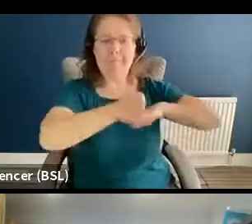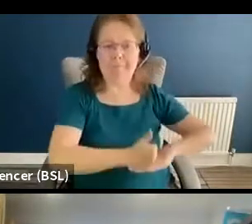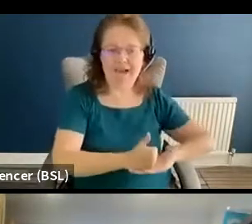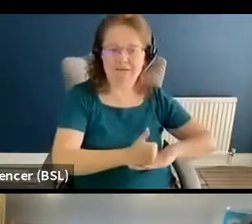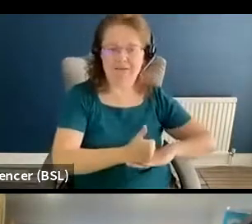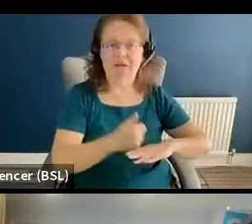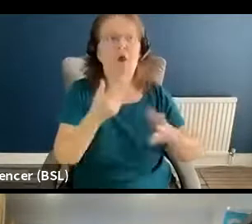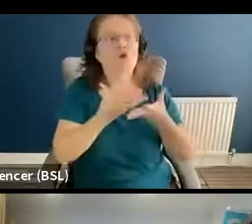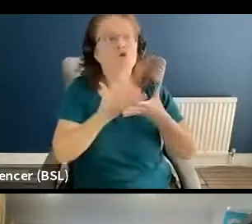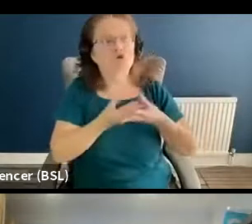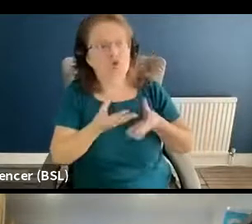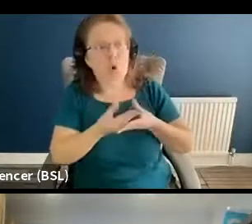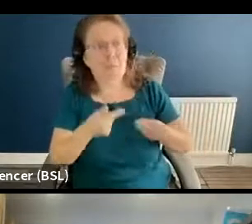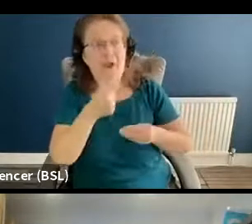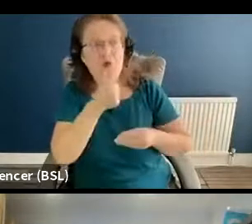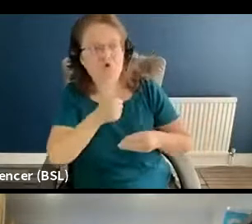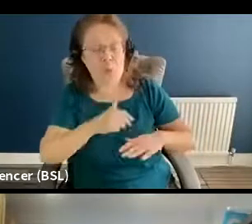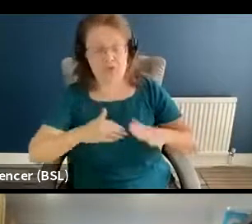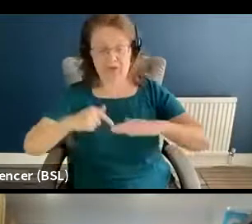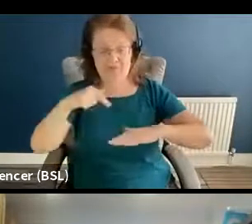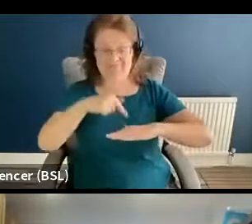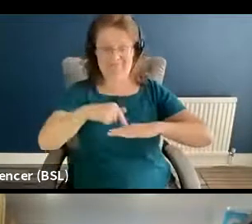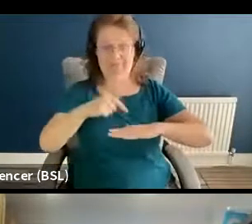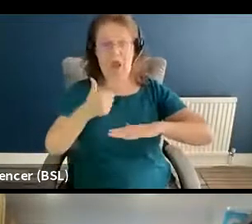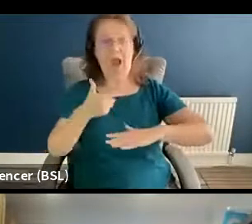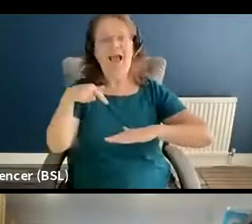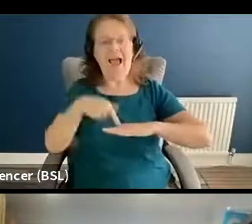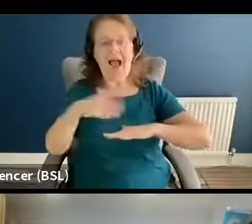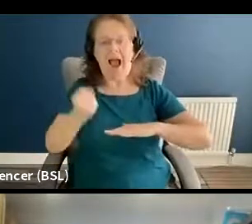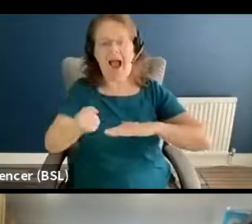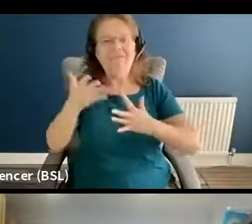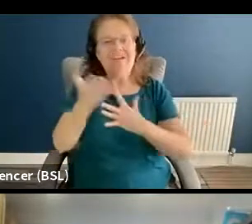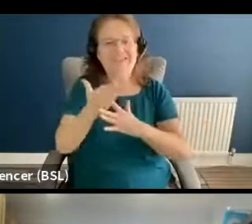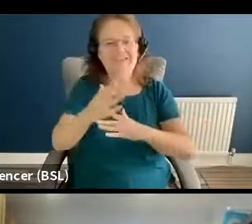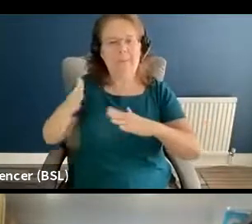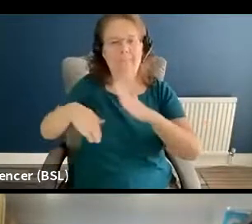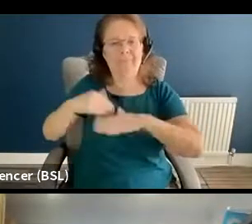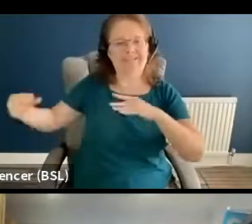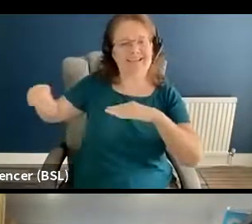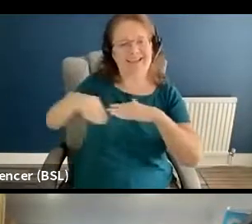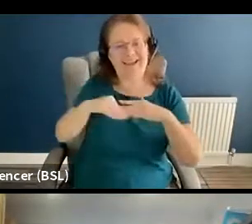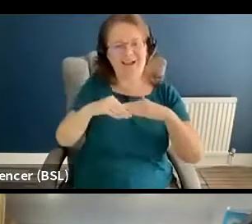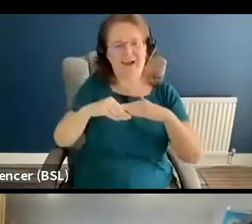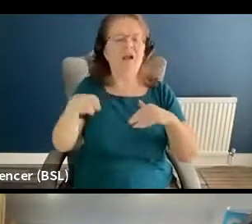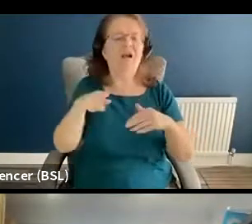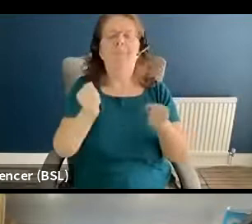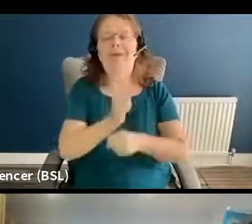you're using to build on, has accessibility built in, you're going to make your job much easier